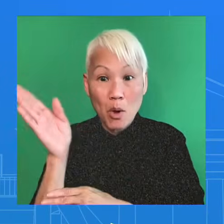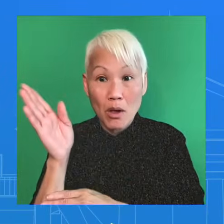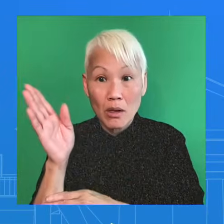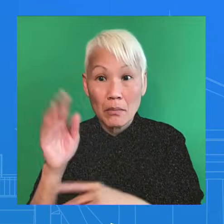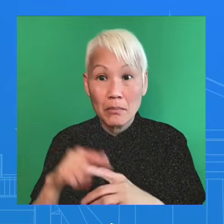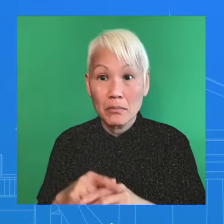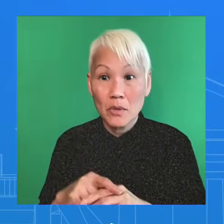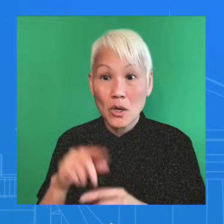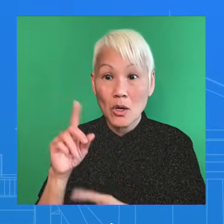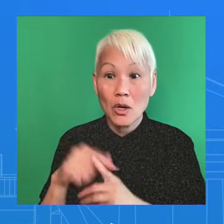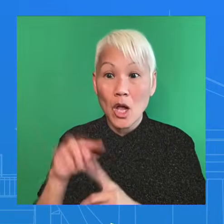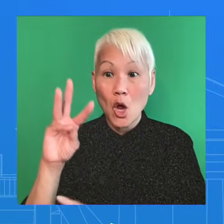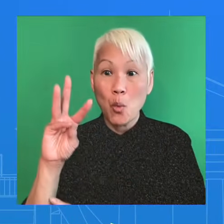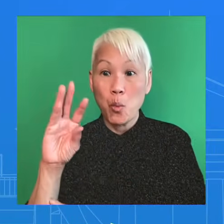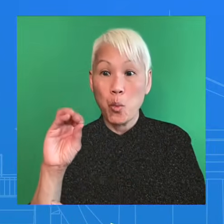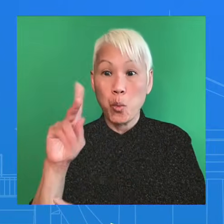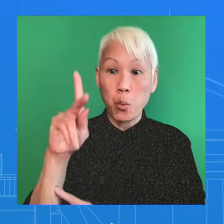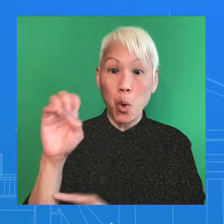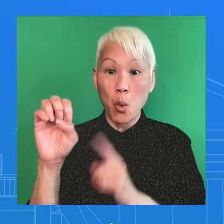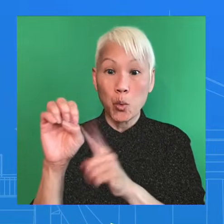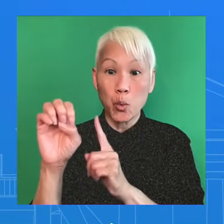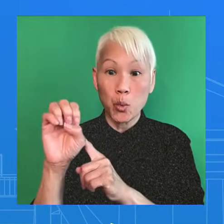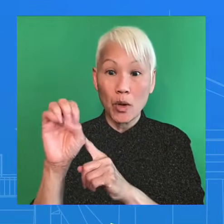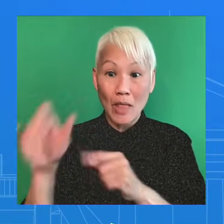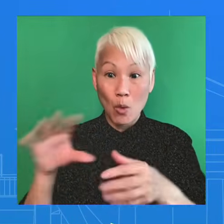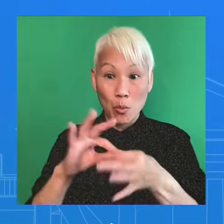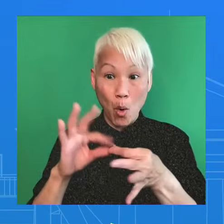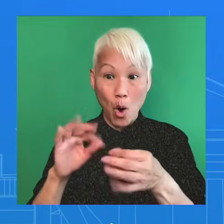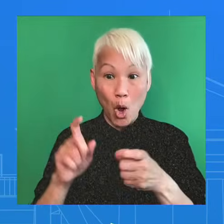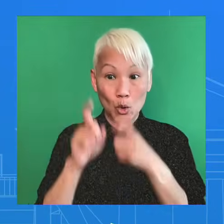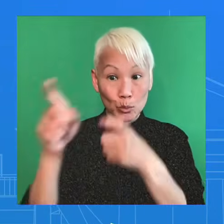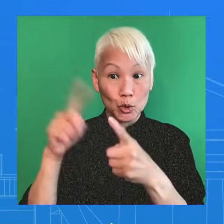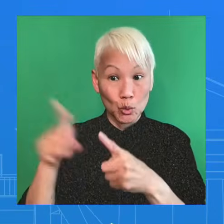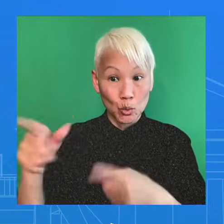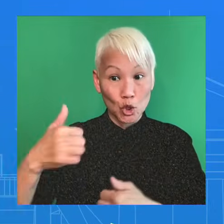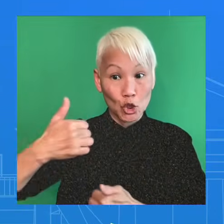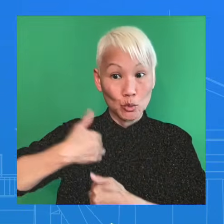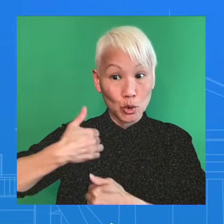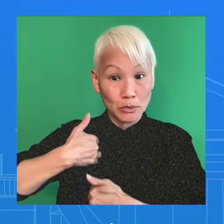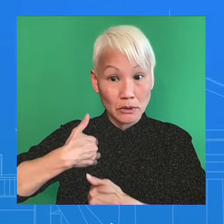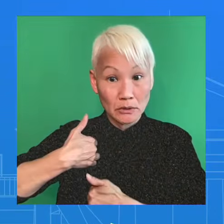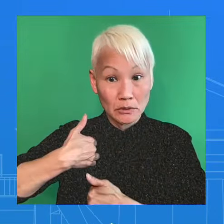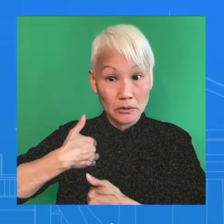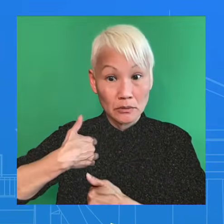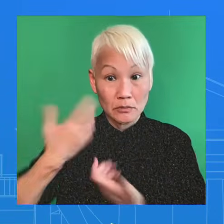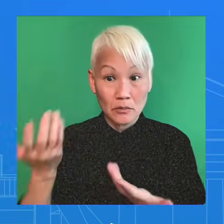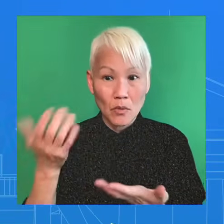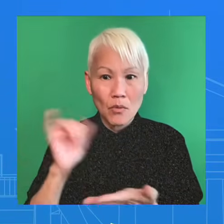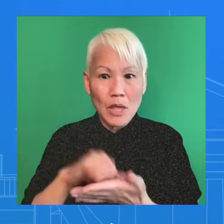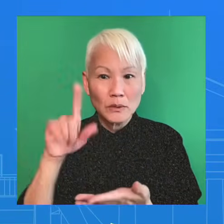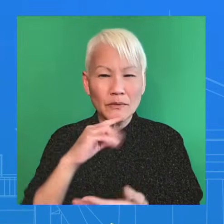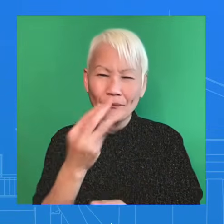that's a few days away. The Press: I know. Ms. Jean-Pierre: So we'll have more to share and certainly preview on what the President